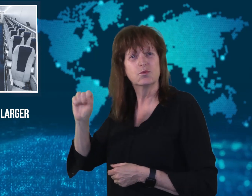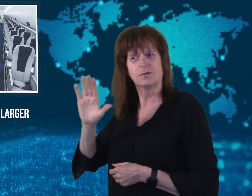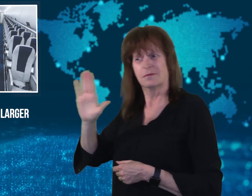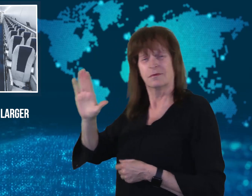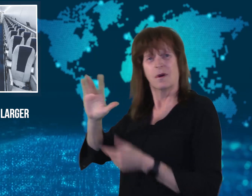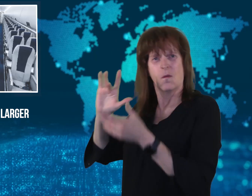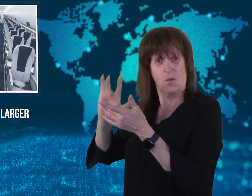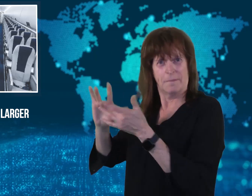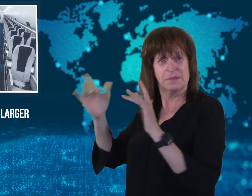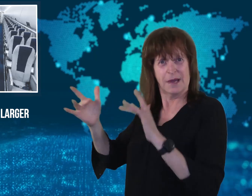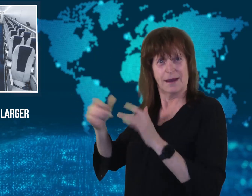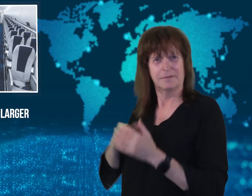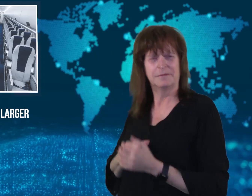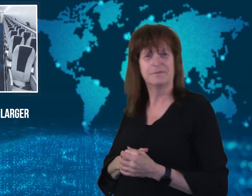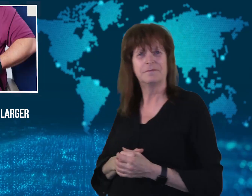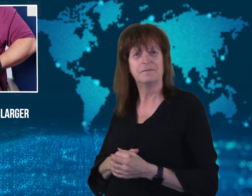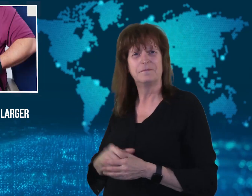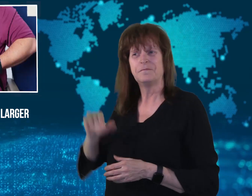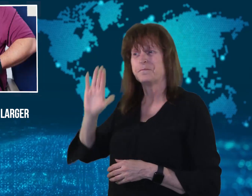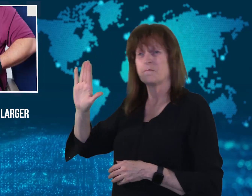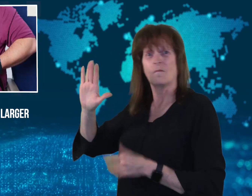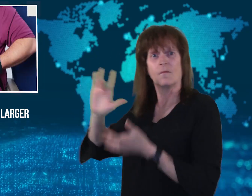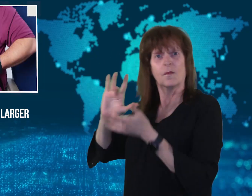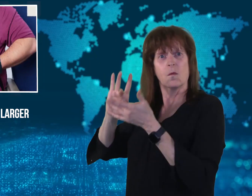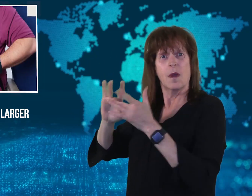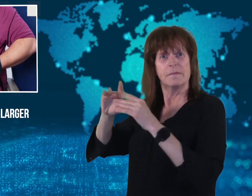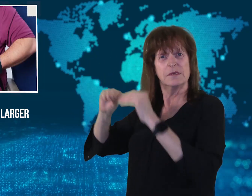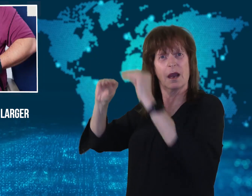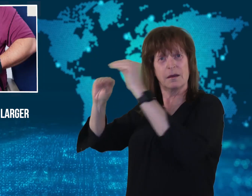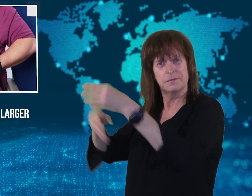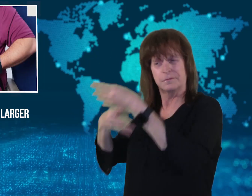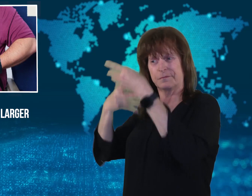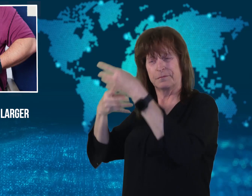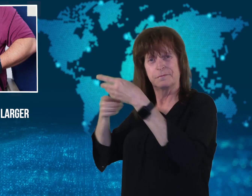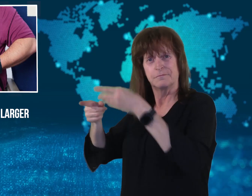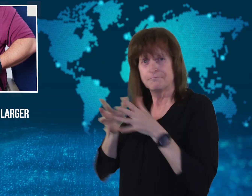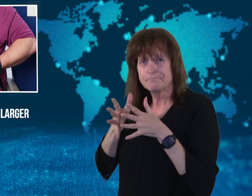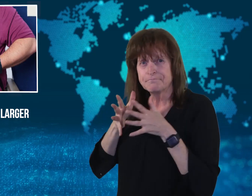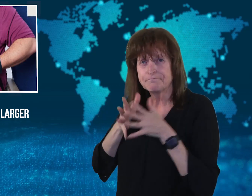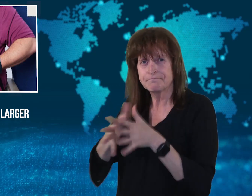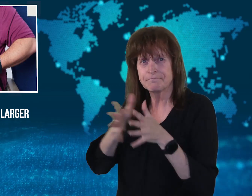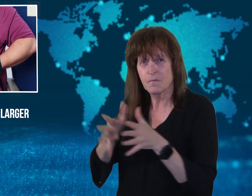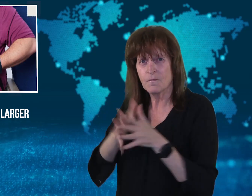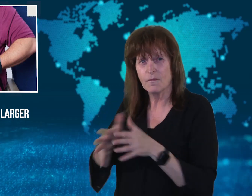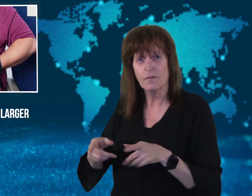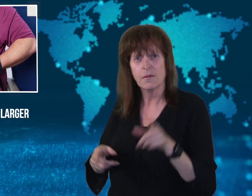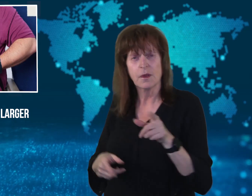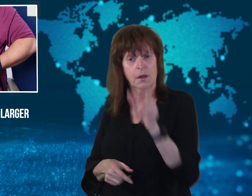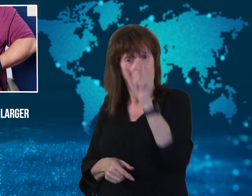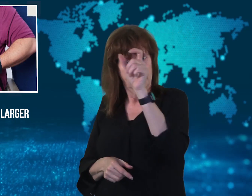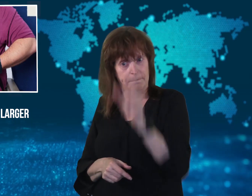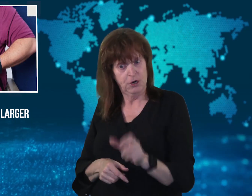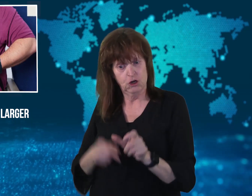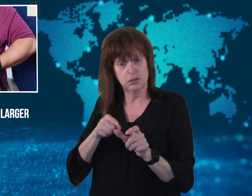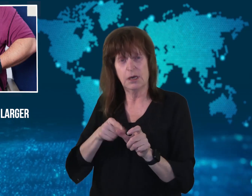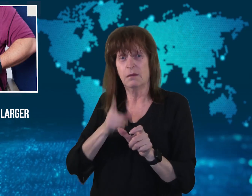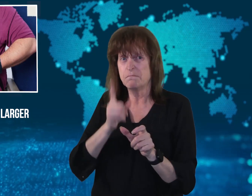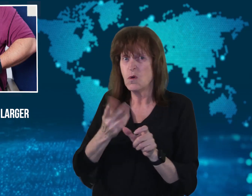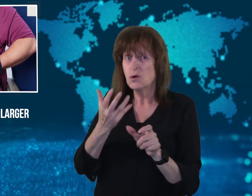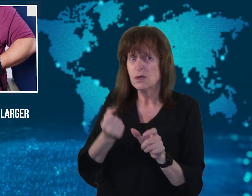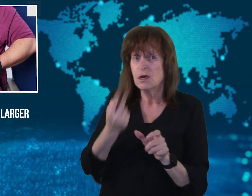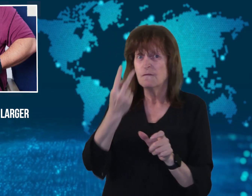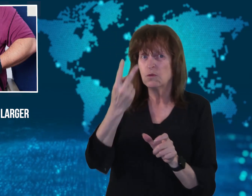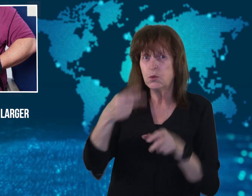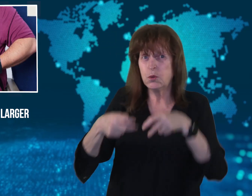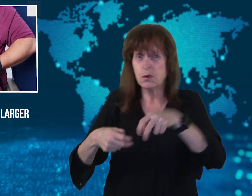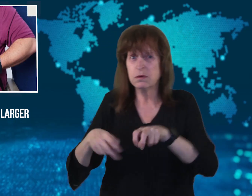Budget international carrier Scoot's website.